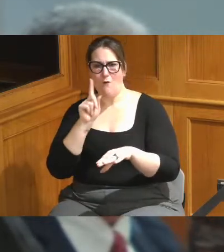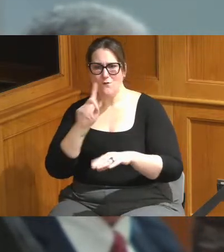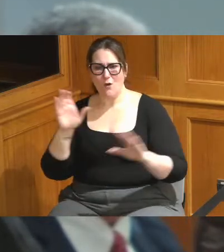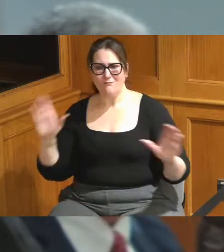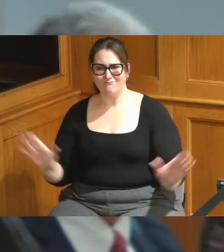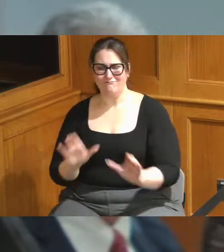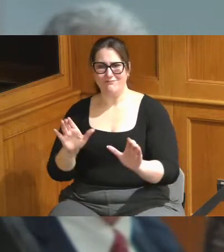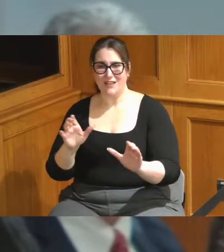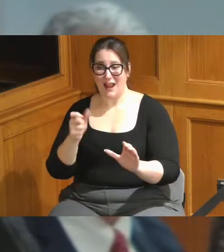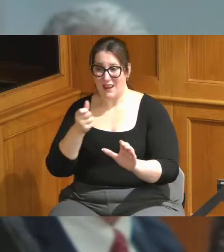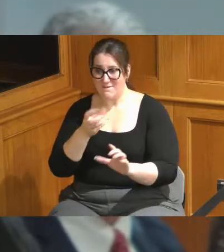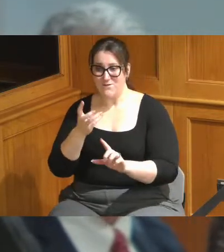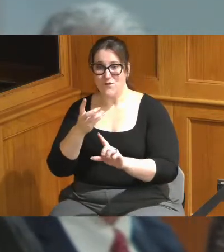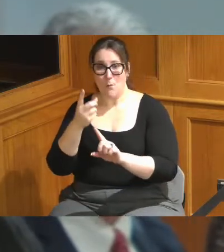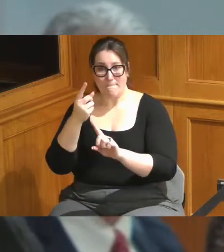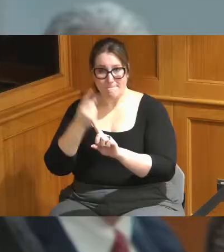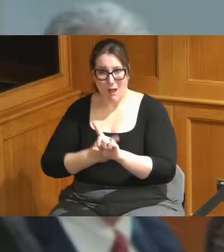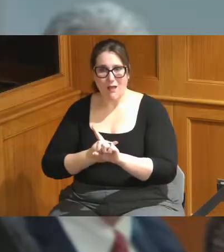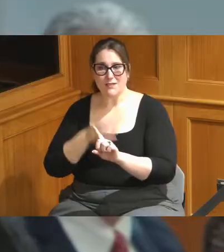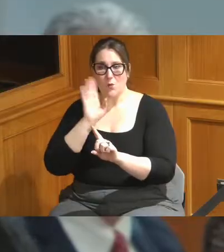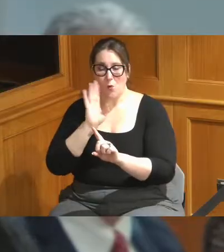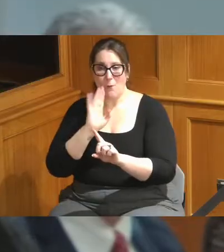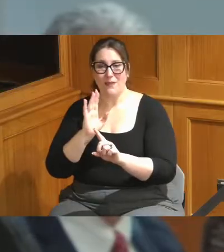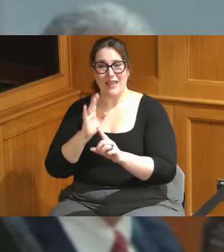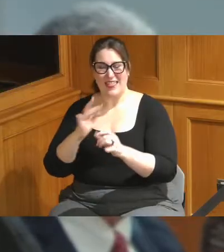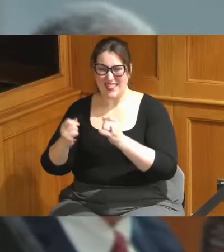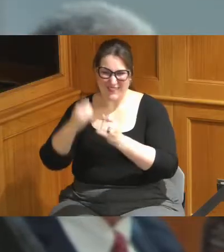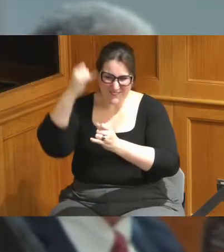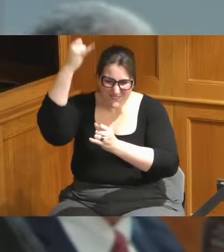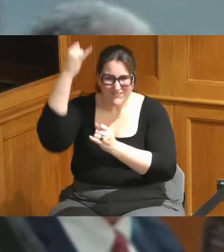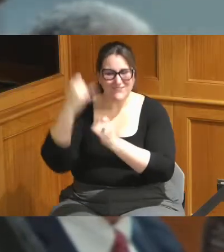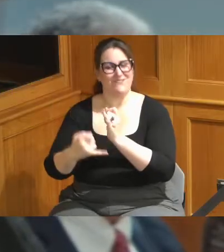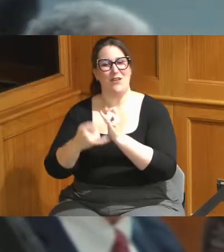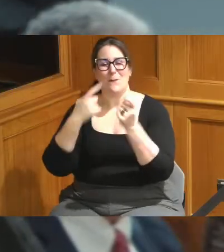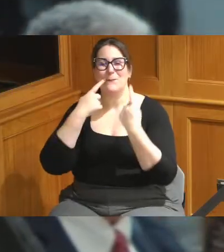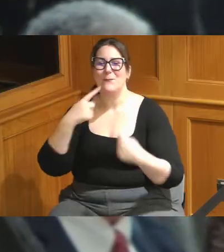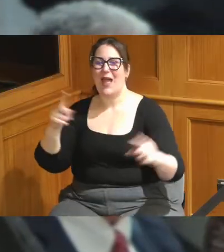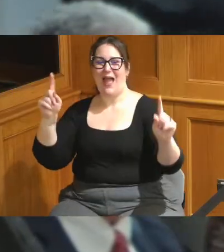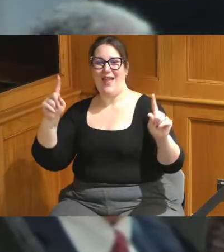coming months will be around the next steps to get us to the finish line. with the process that